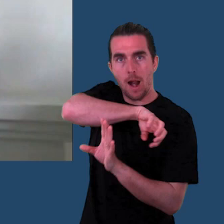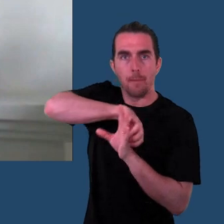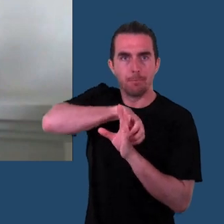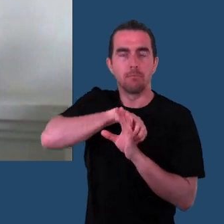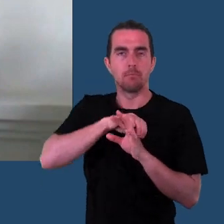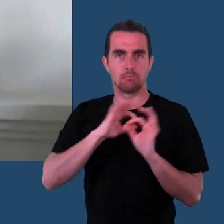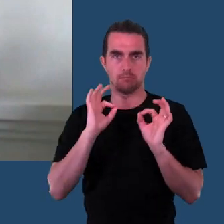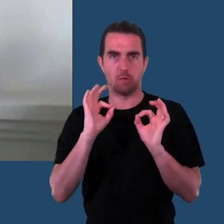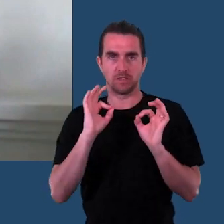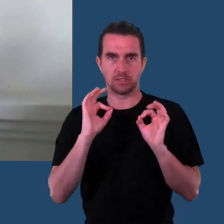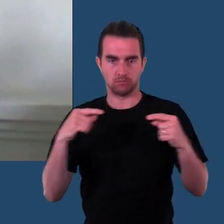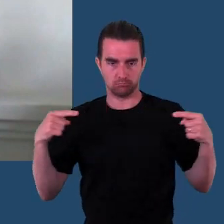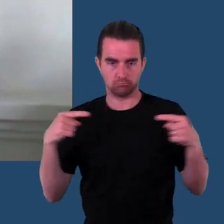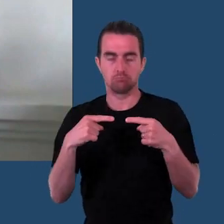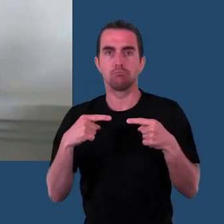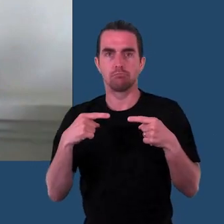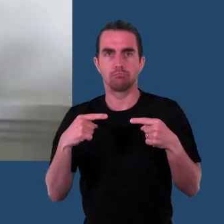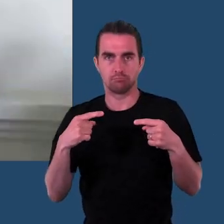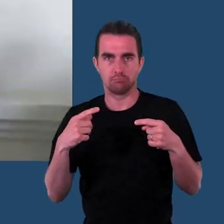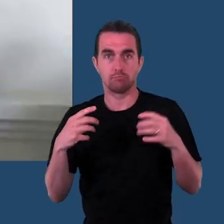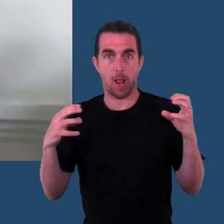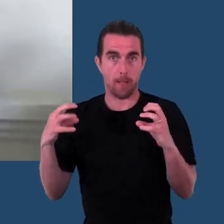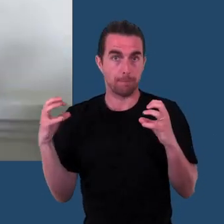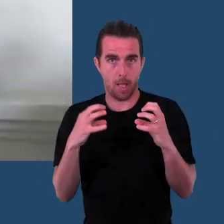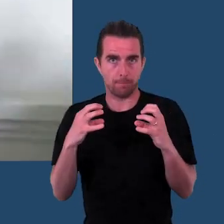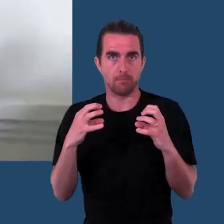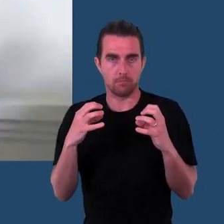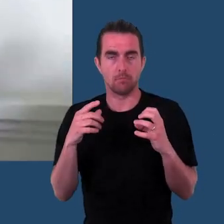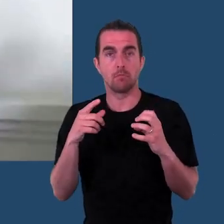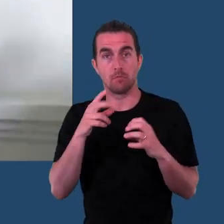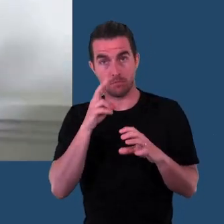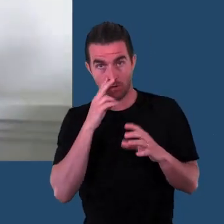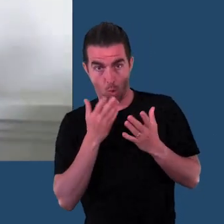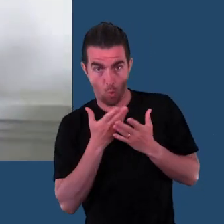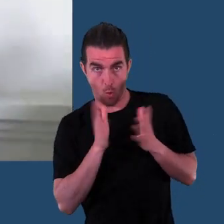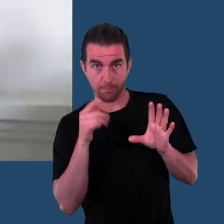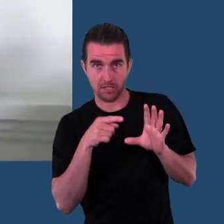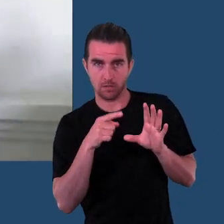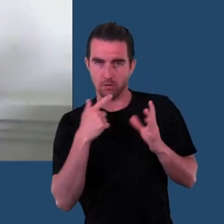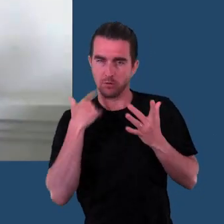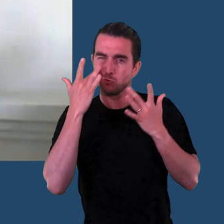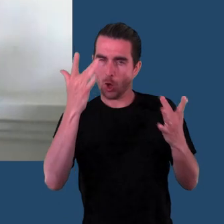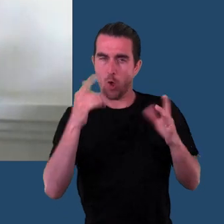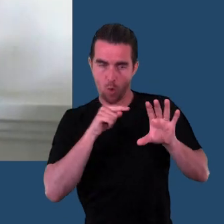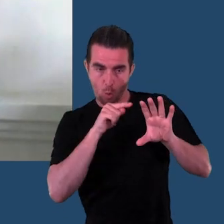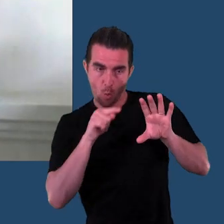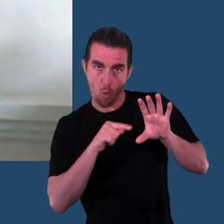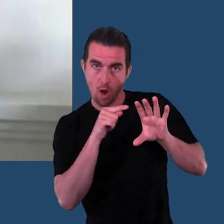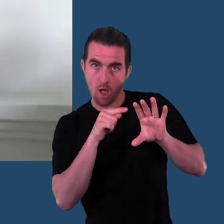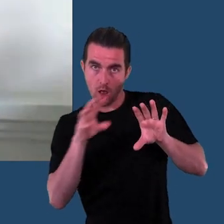And this just allows that ball to fit into that open hole joint that I showed you earlier.